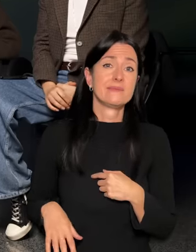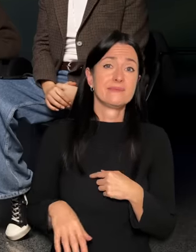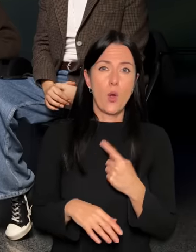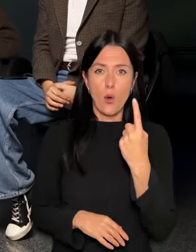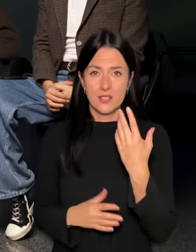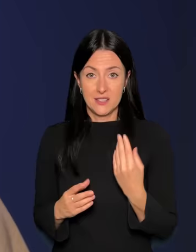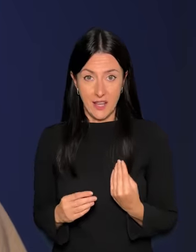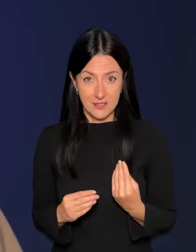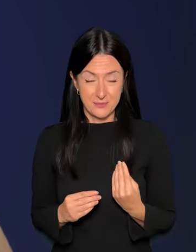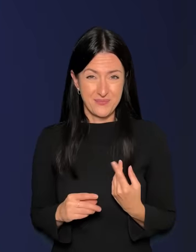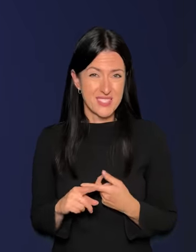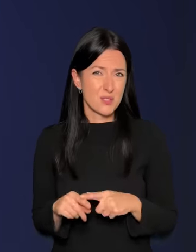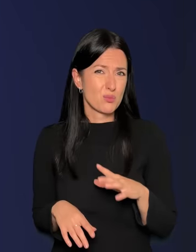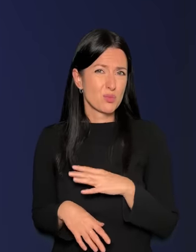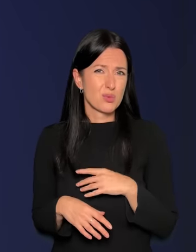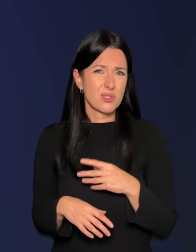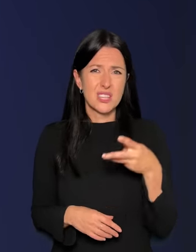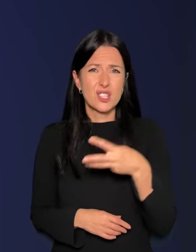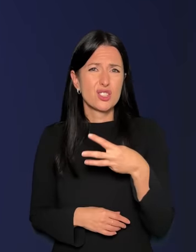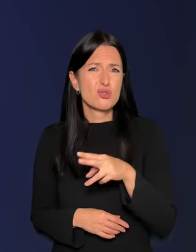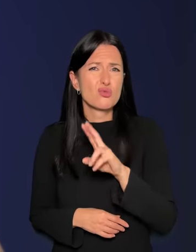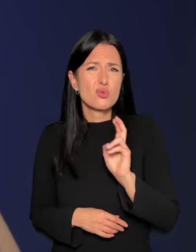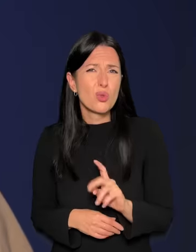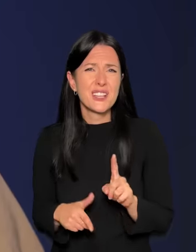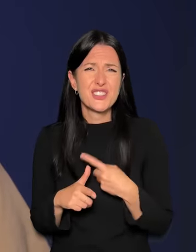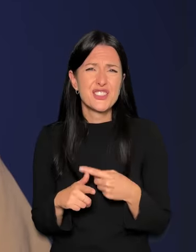and I only wore it for one day. It cost about $3,000.